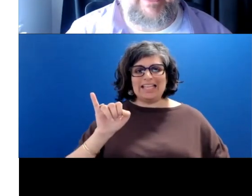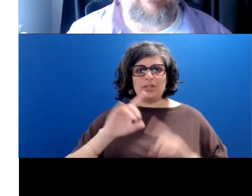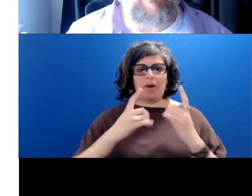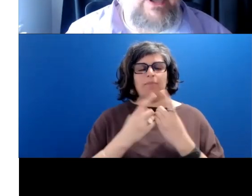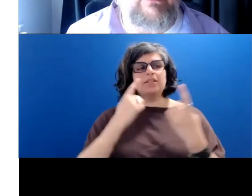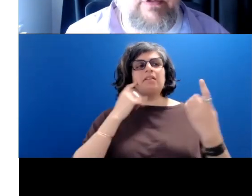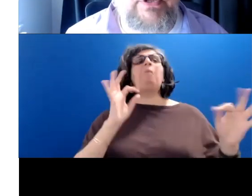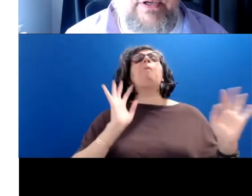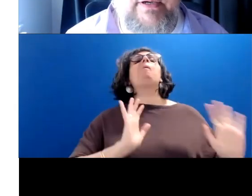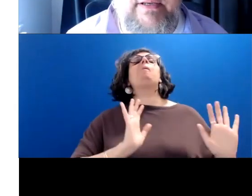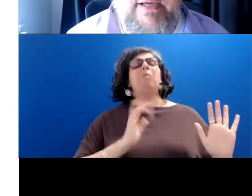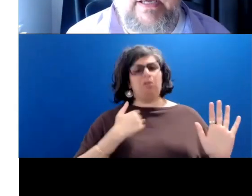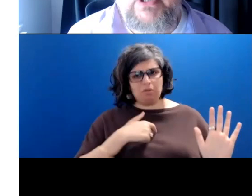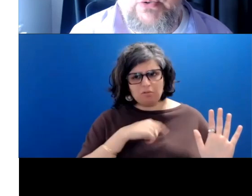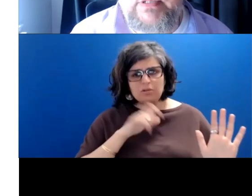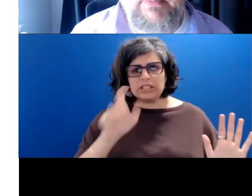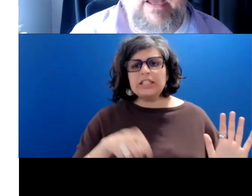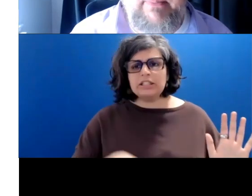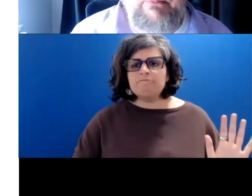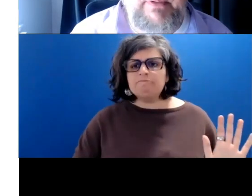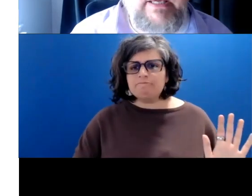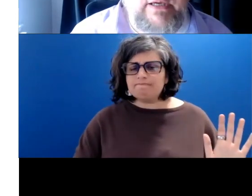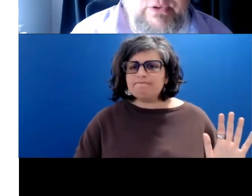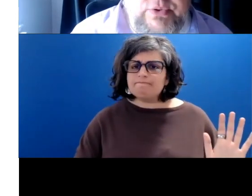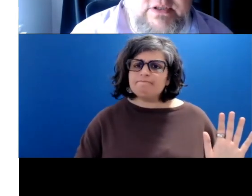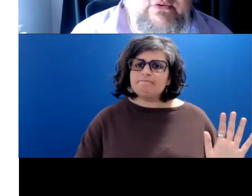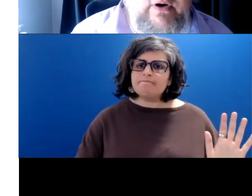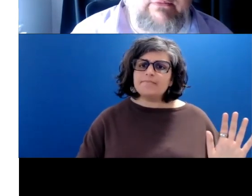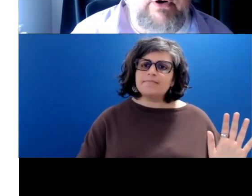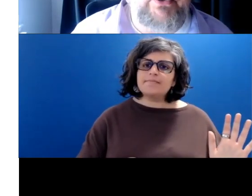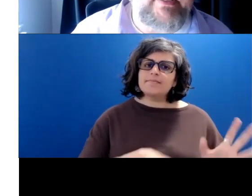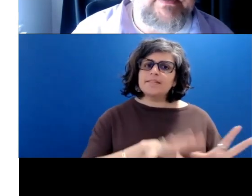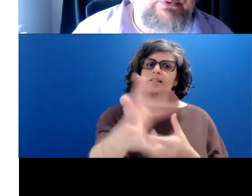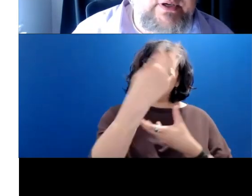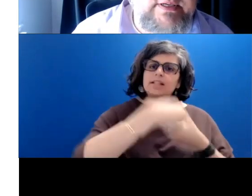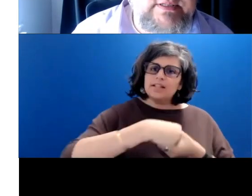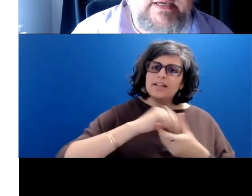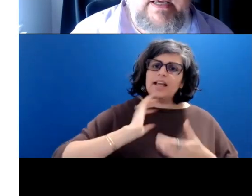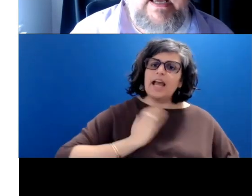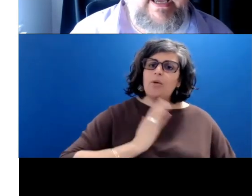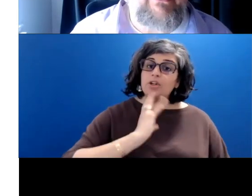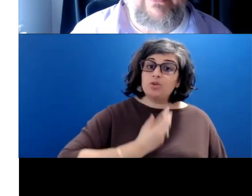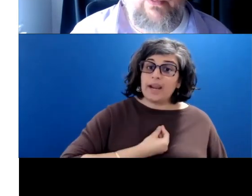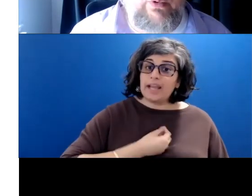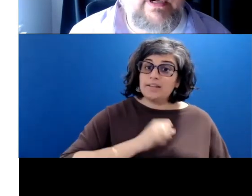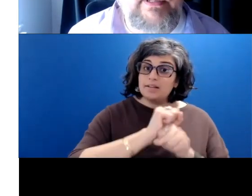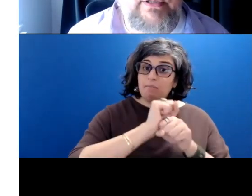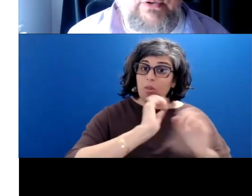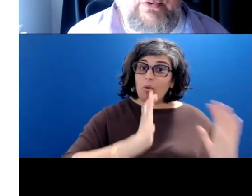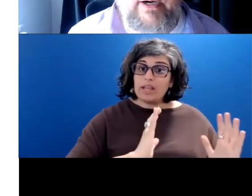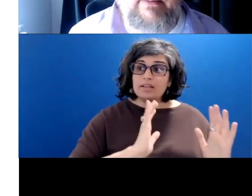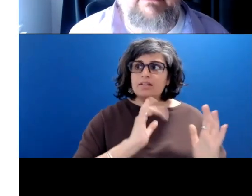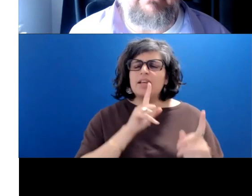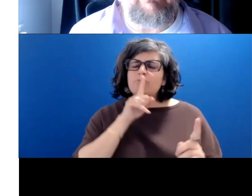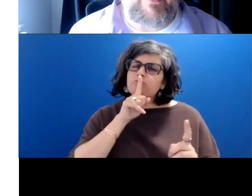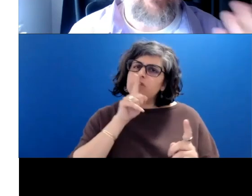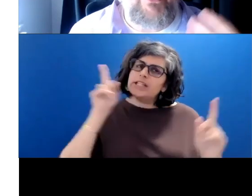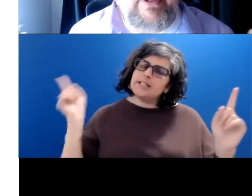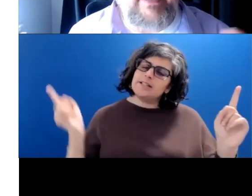"Hey, we really should do something about being inclusive of our trans employees and really work to recruit